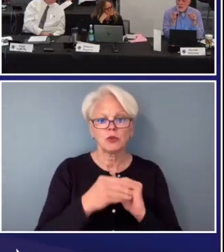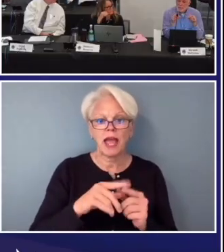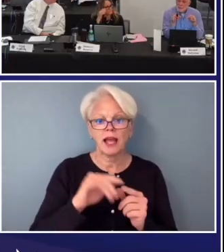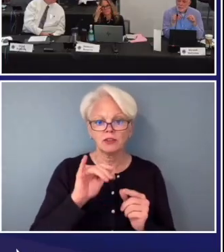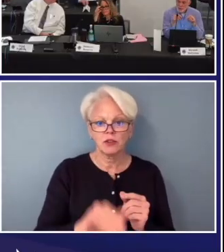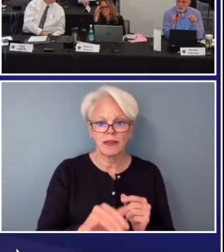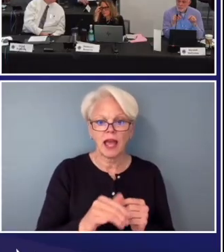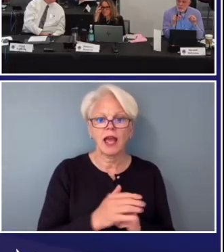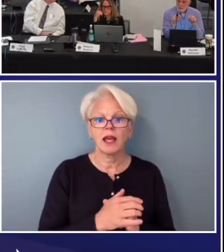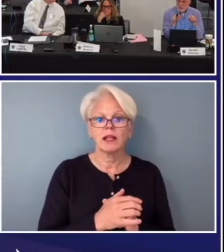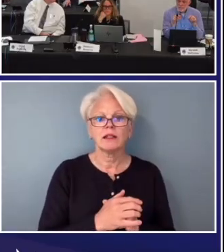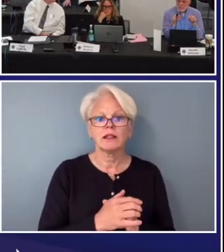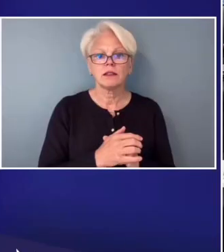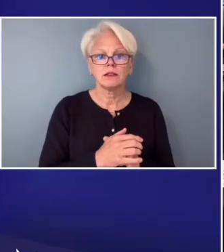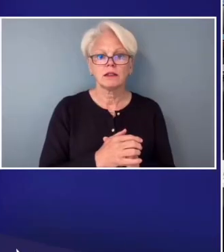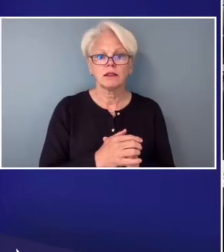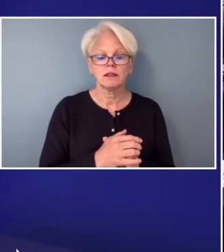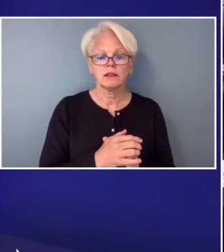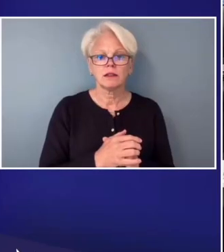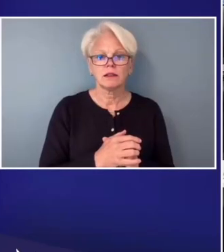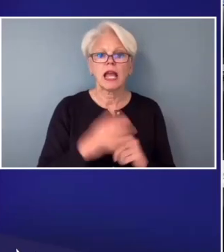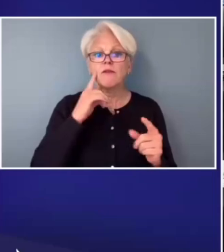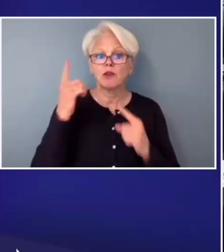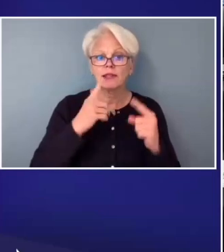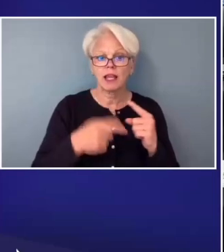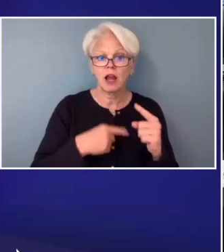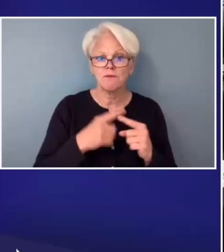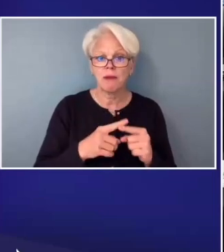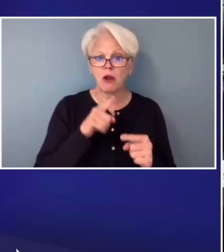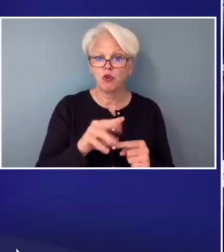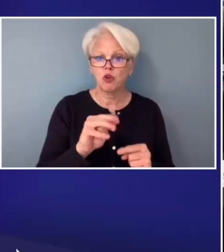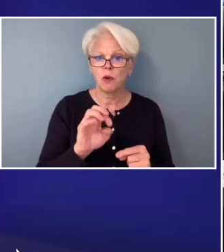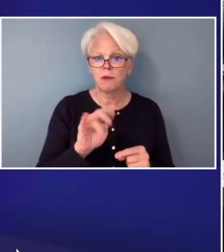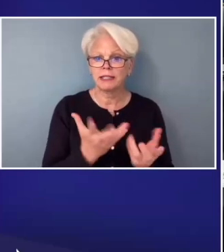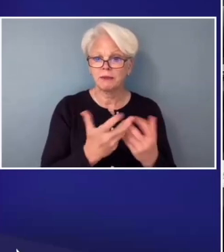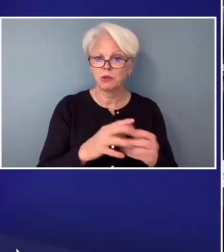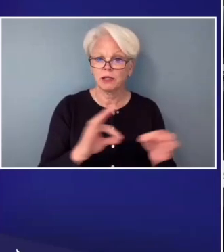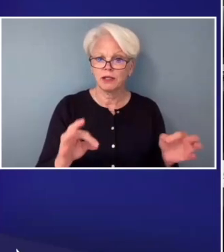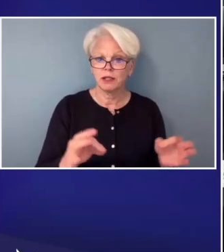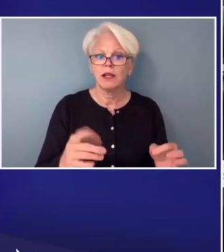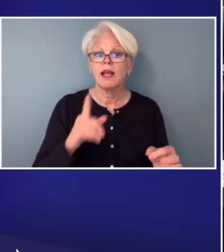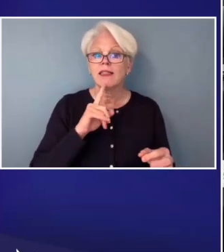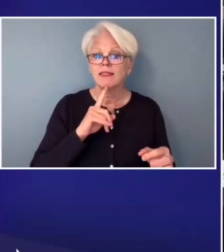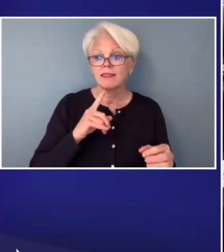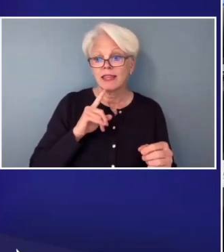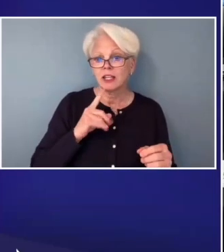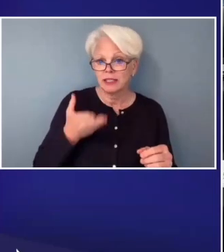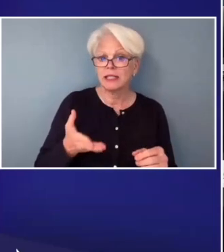If you're going to think about you and Monty putting some language together, There is a dear colleague letter, um, that addresses